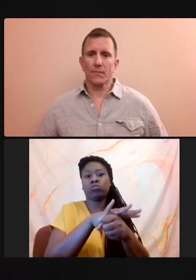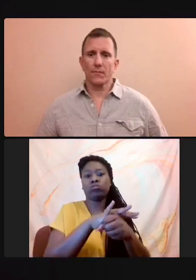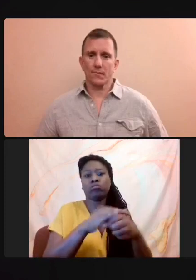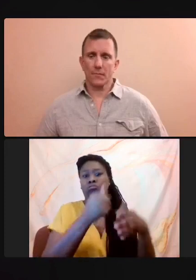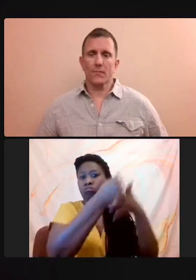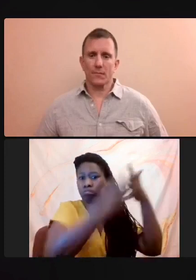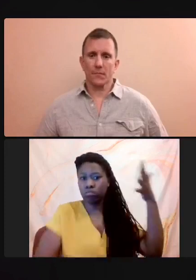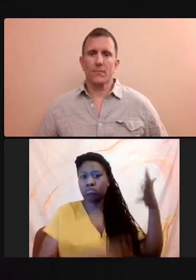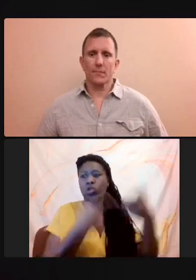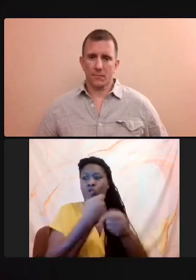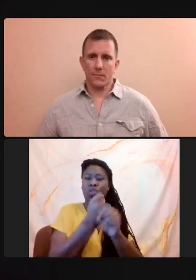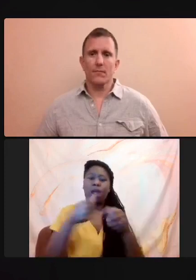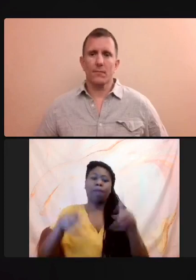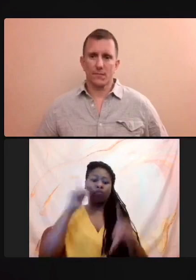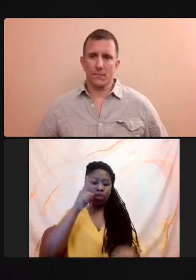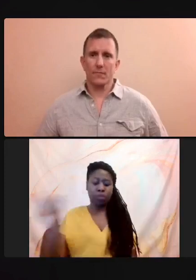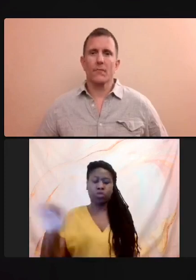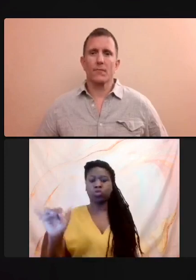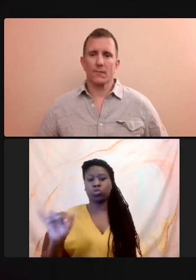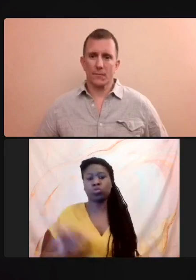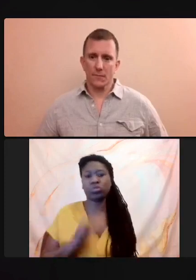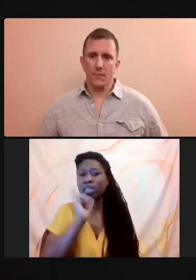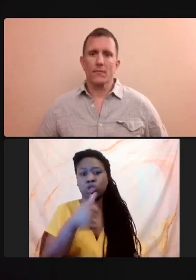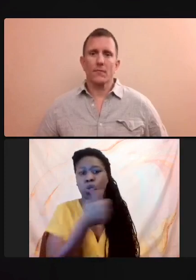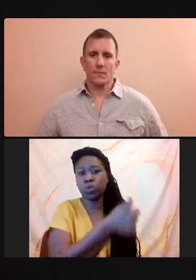Maybe they're struggling, but at the same time we want to make sure